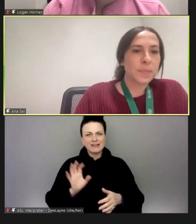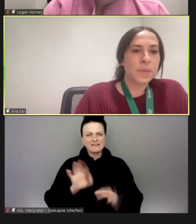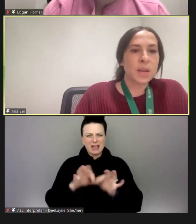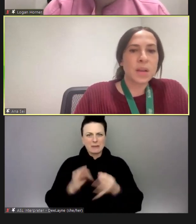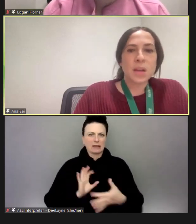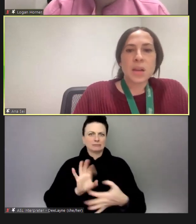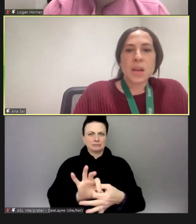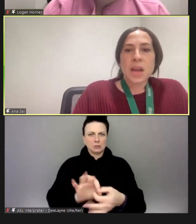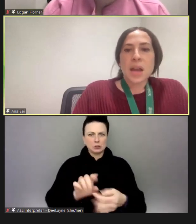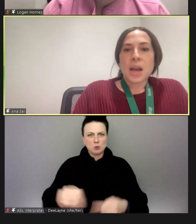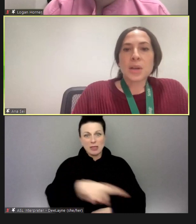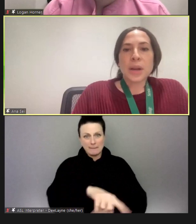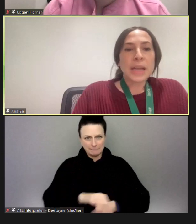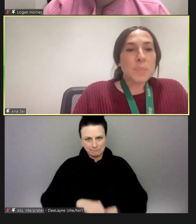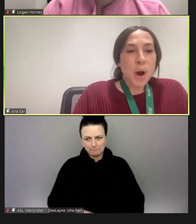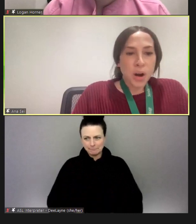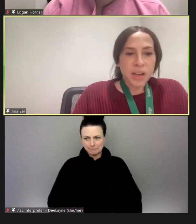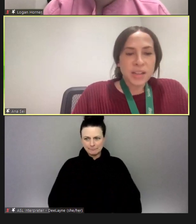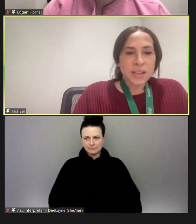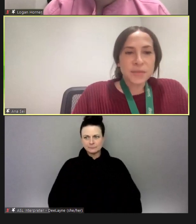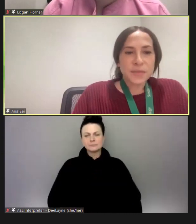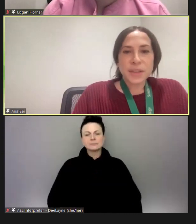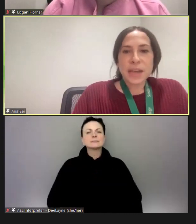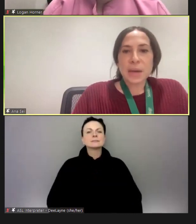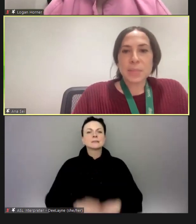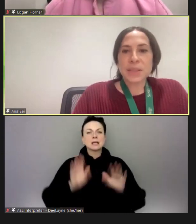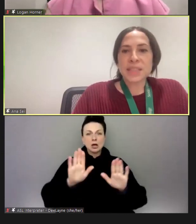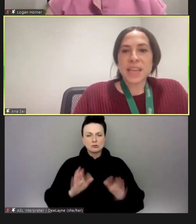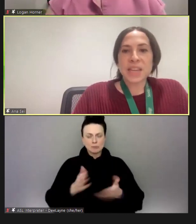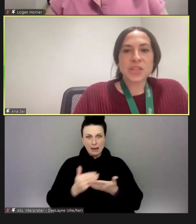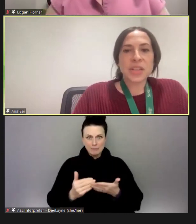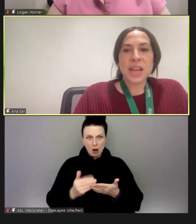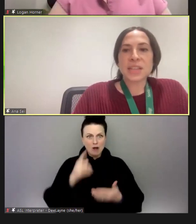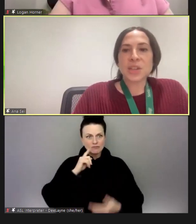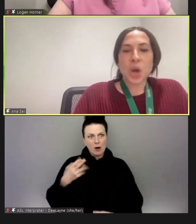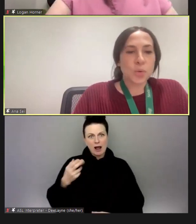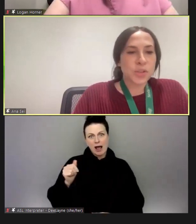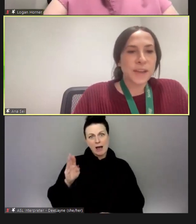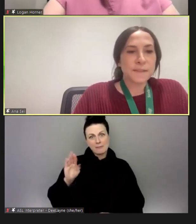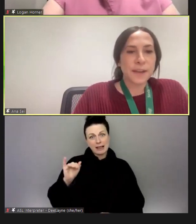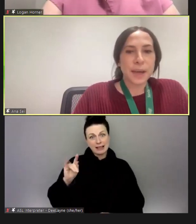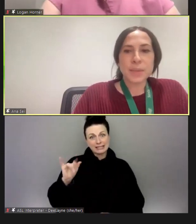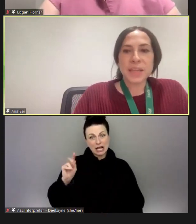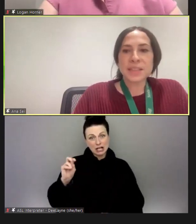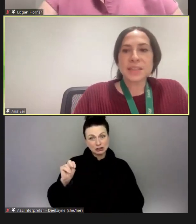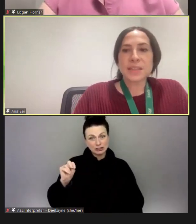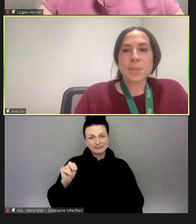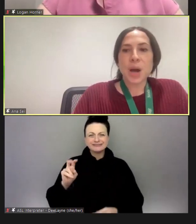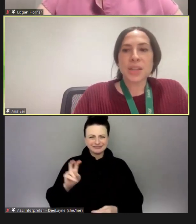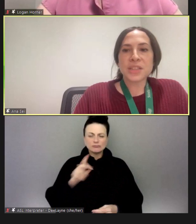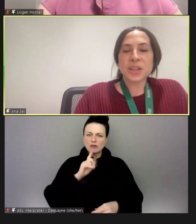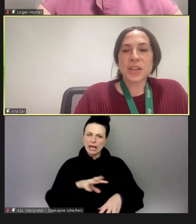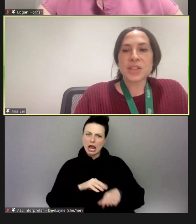to a great part of the habilitation is